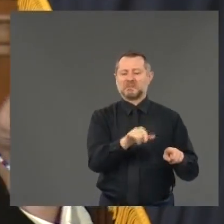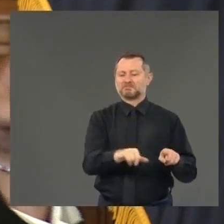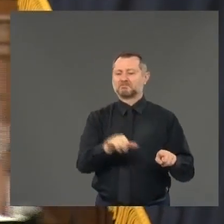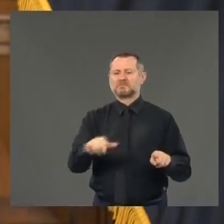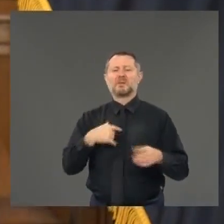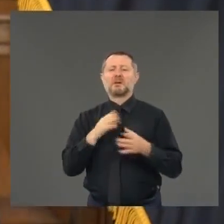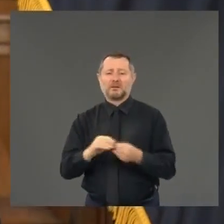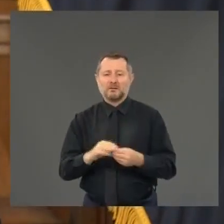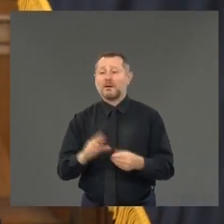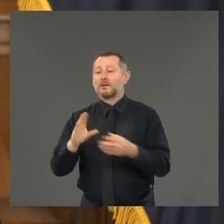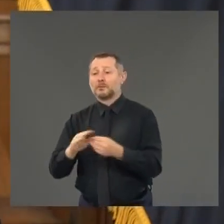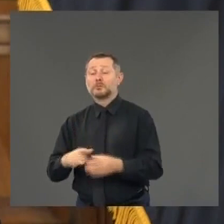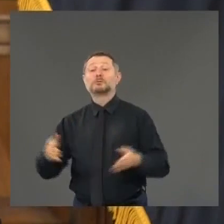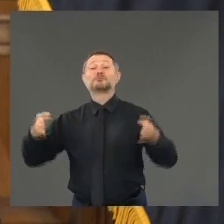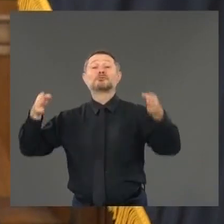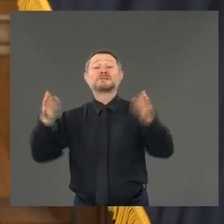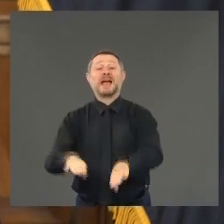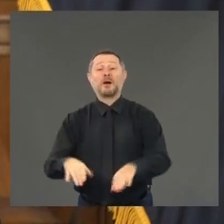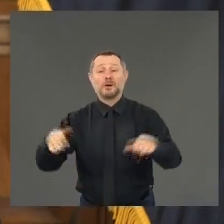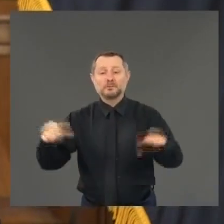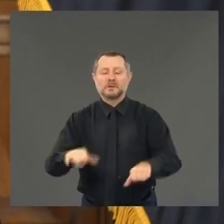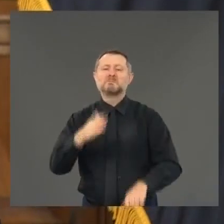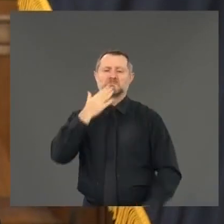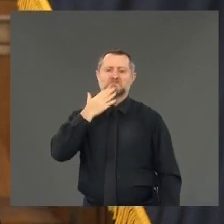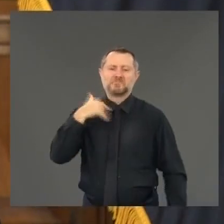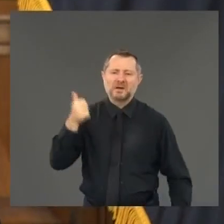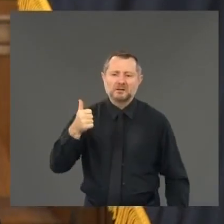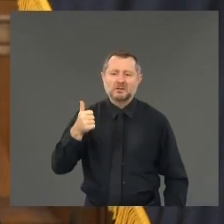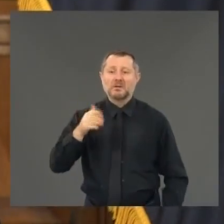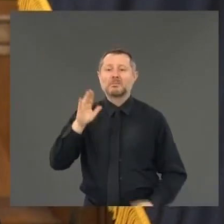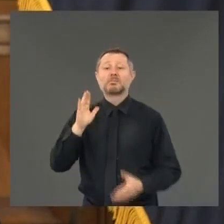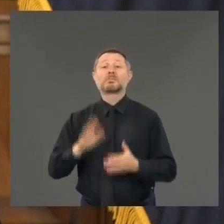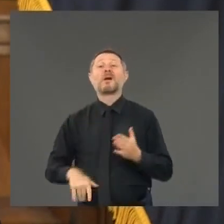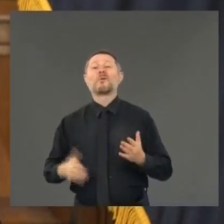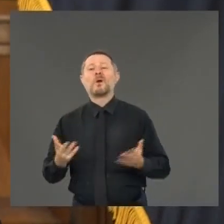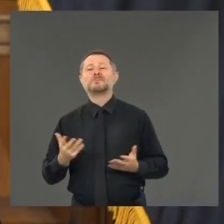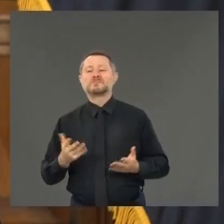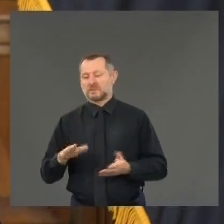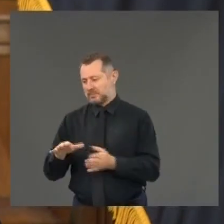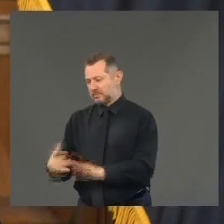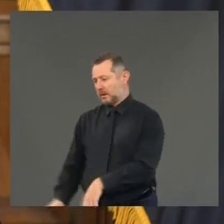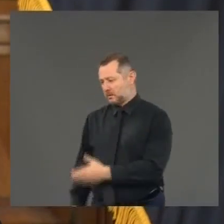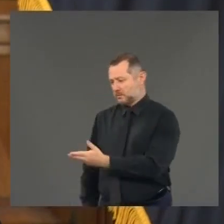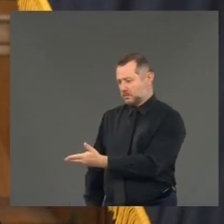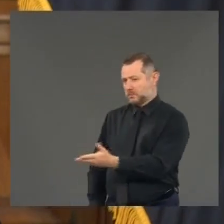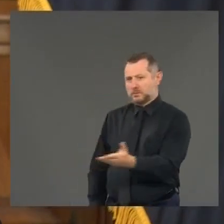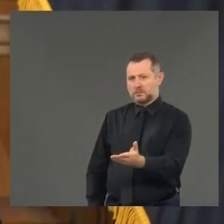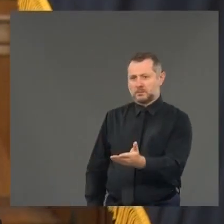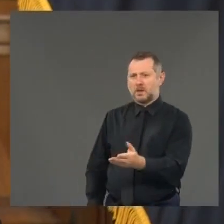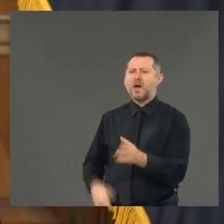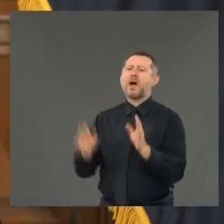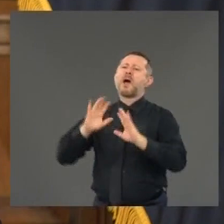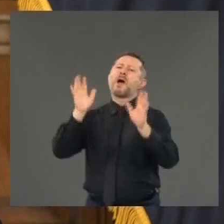NECK. MY CONTINUED ANSWER IS, BUT IT'S BETTER THAN DEATH. I LOVE MY LOVED ONE IN THE